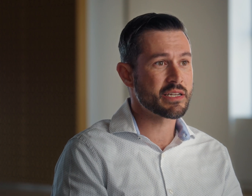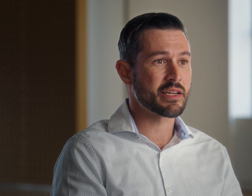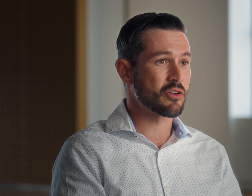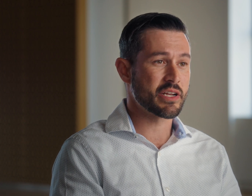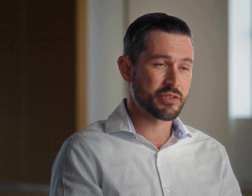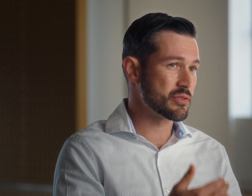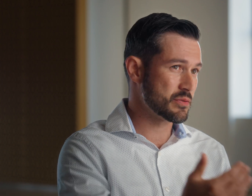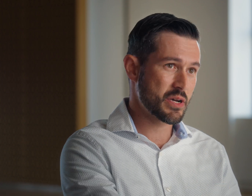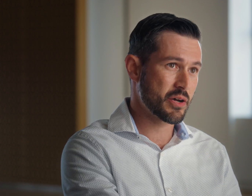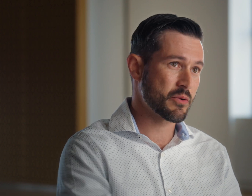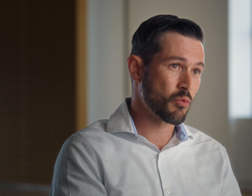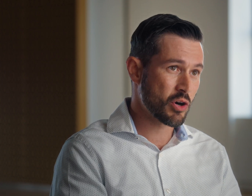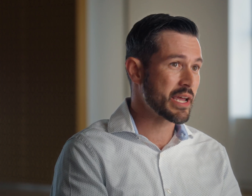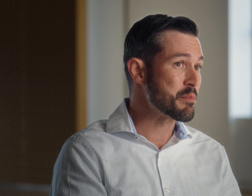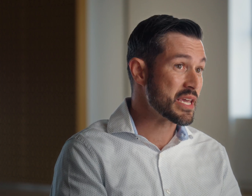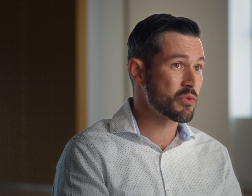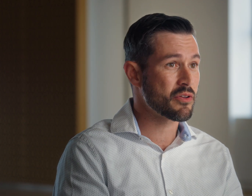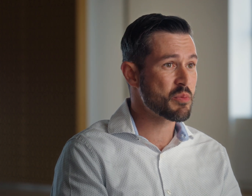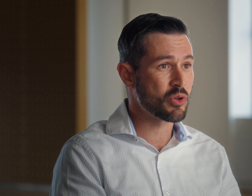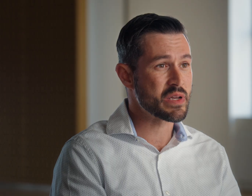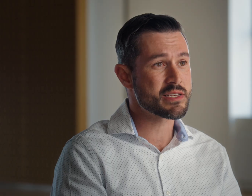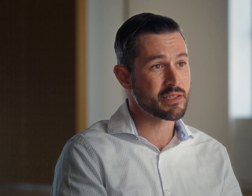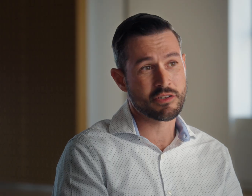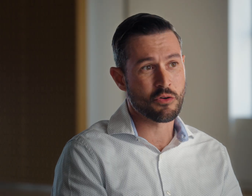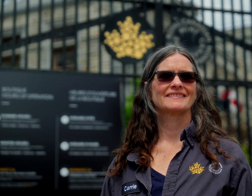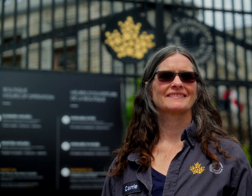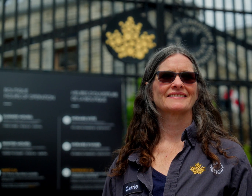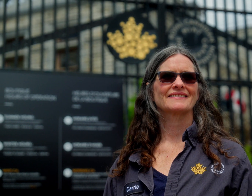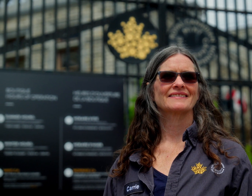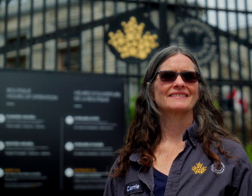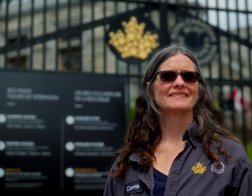and learning to work and meet with your employees and get to know them personally.